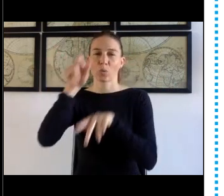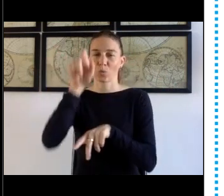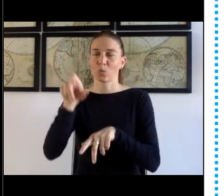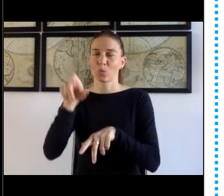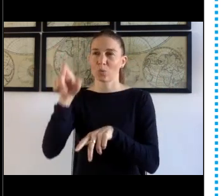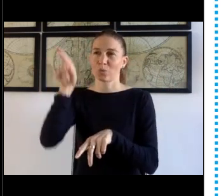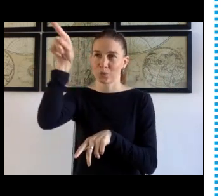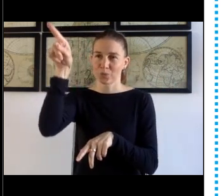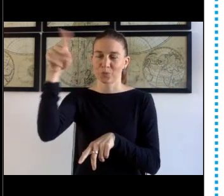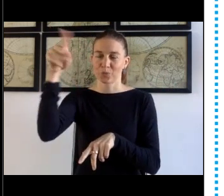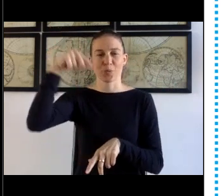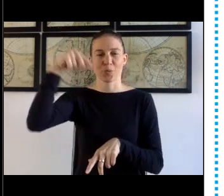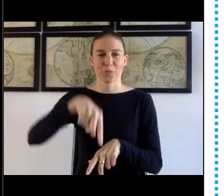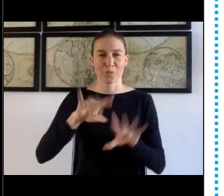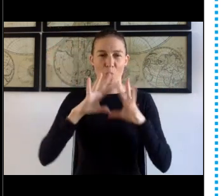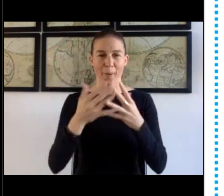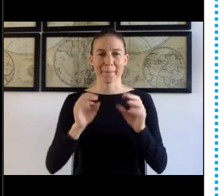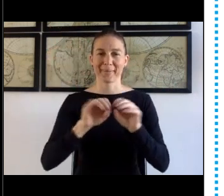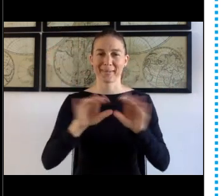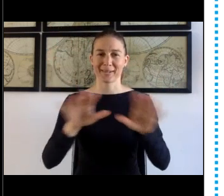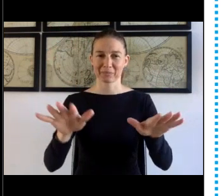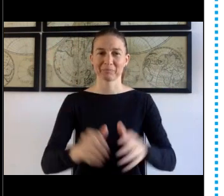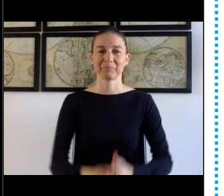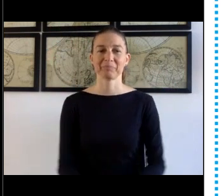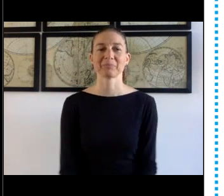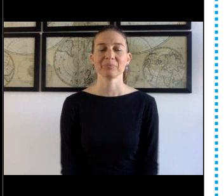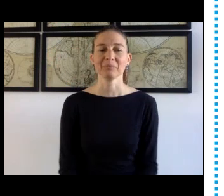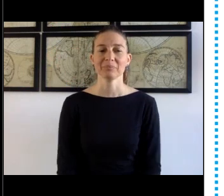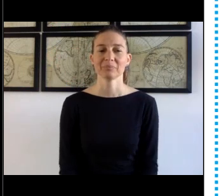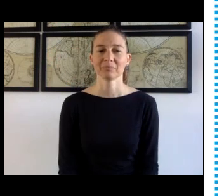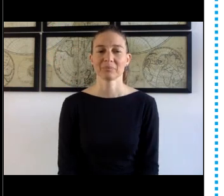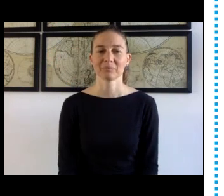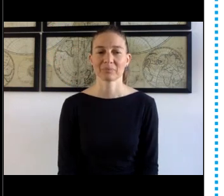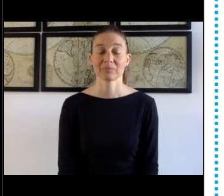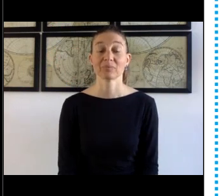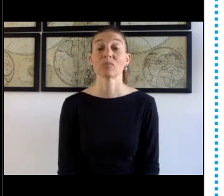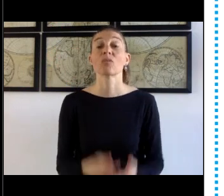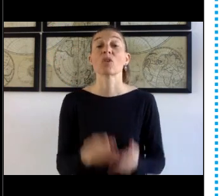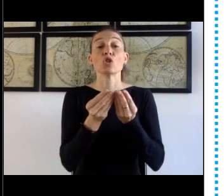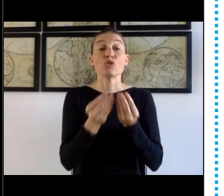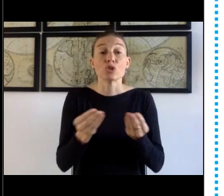We'll provide the recording of the webinar in the coming days.